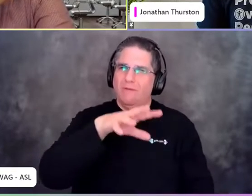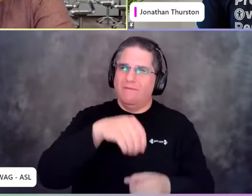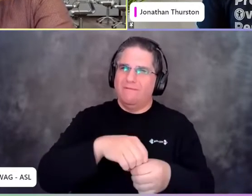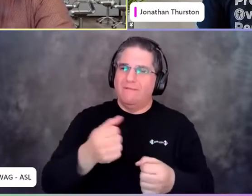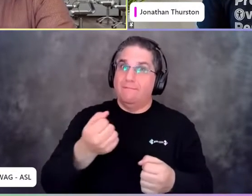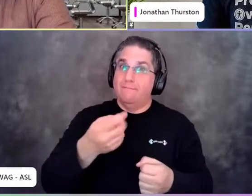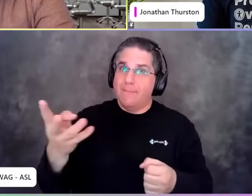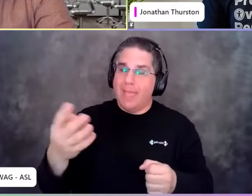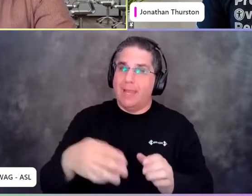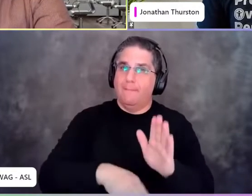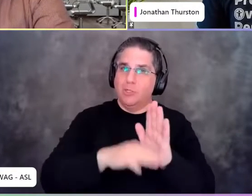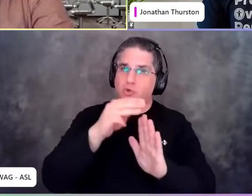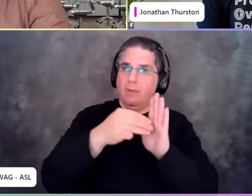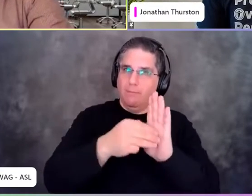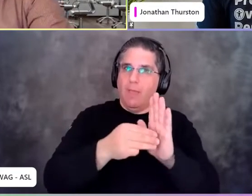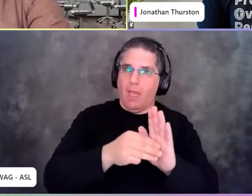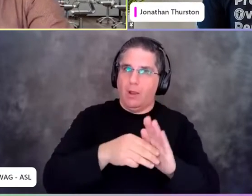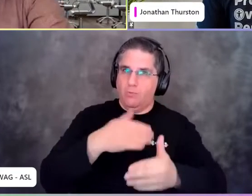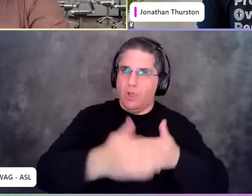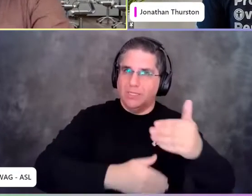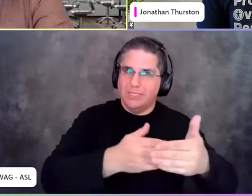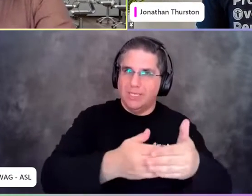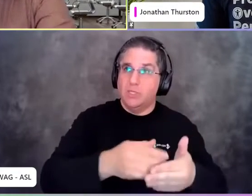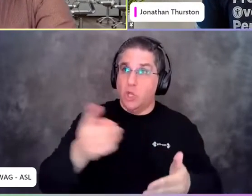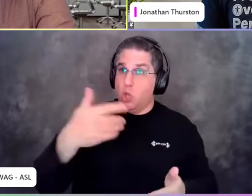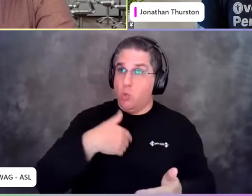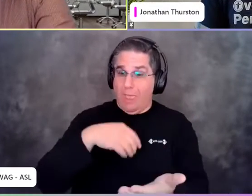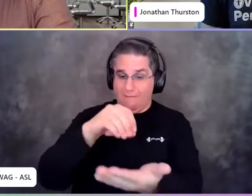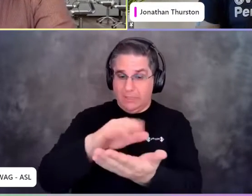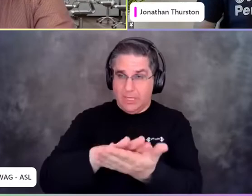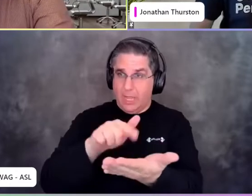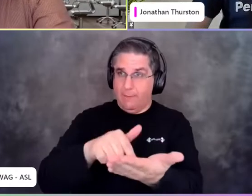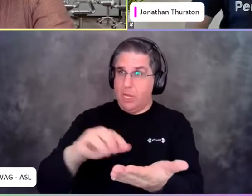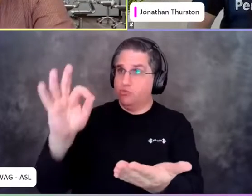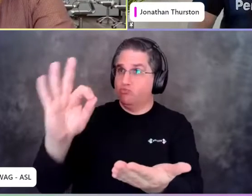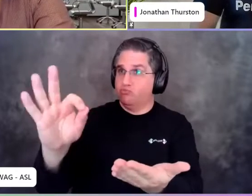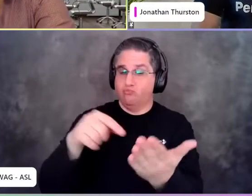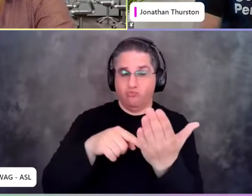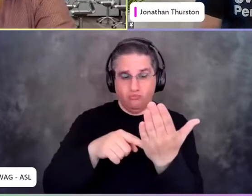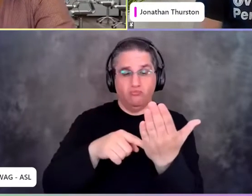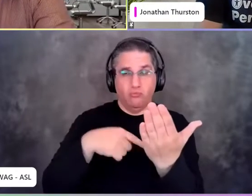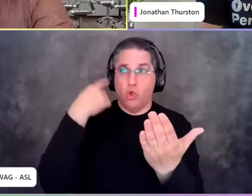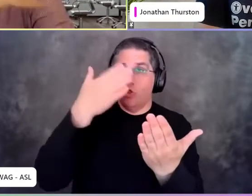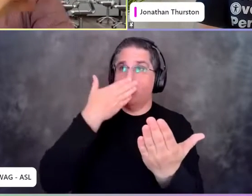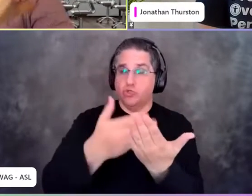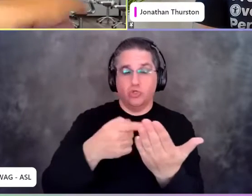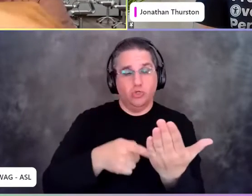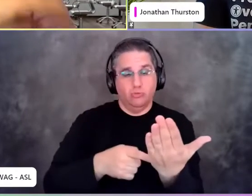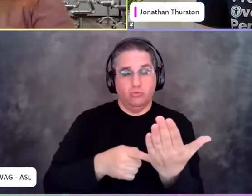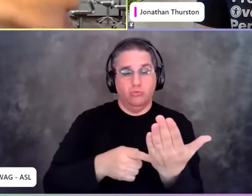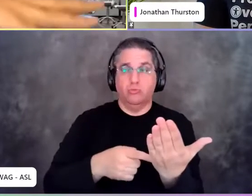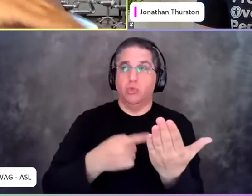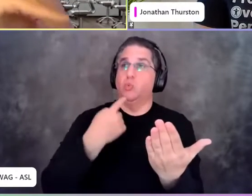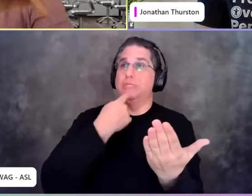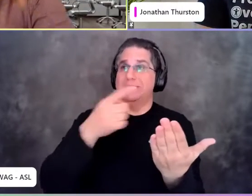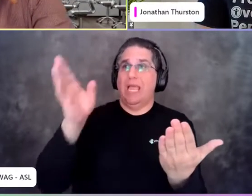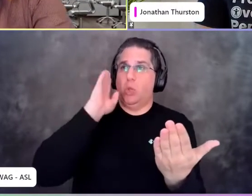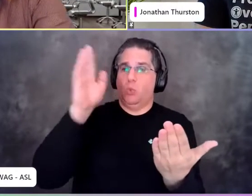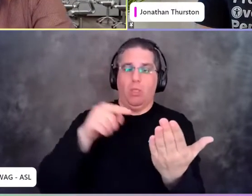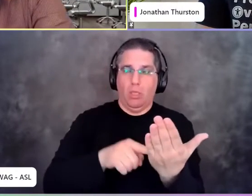it on paper, and I think we've both seen this participating in multiple different maturity models assessments. To have great documentation, you get a